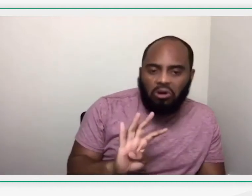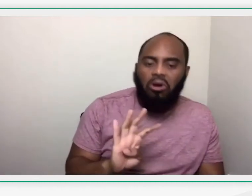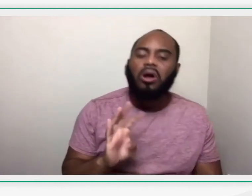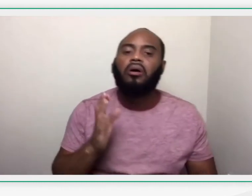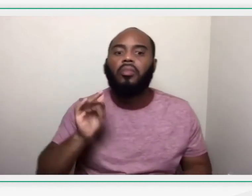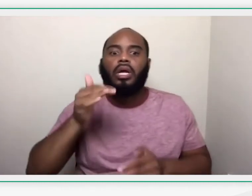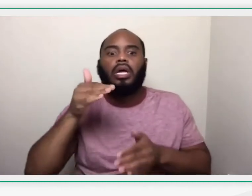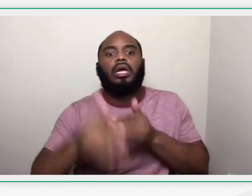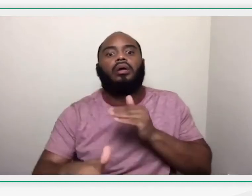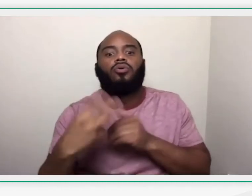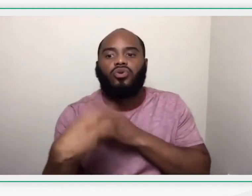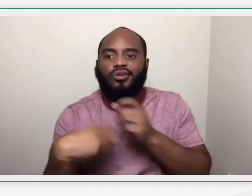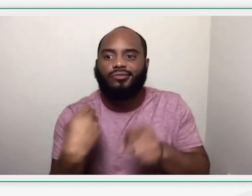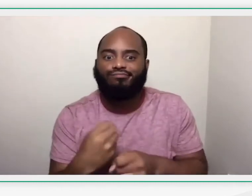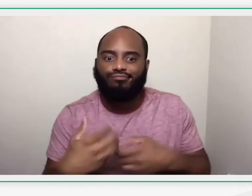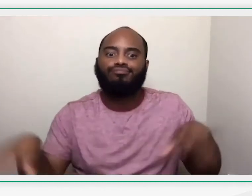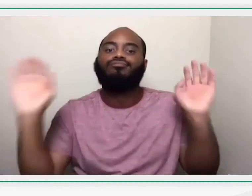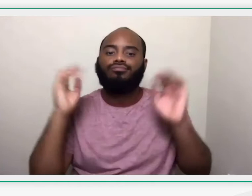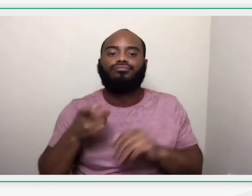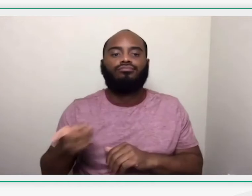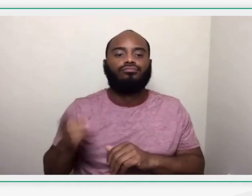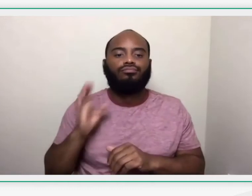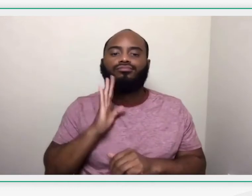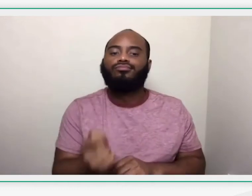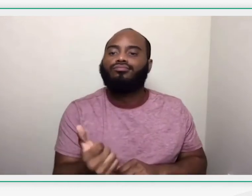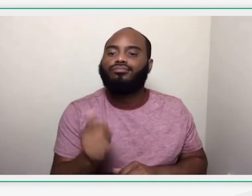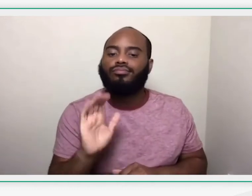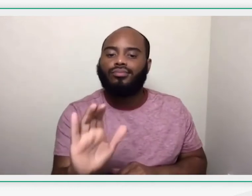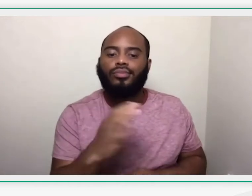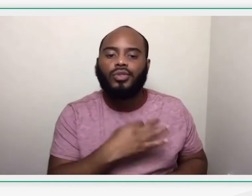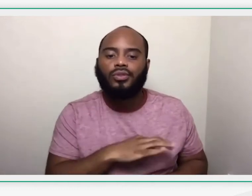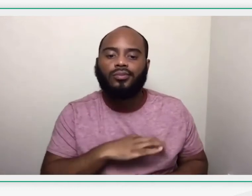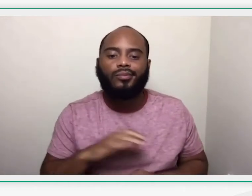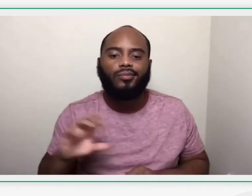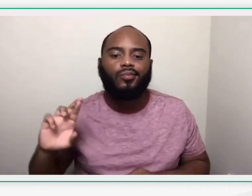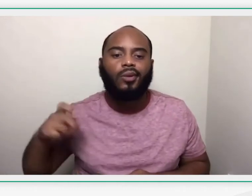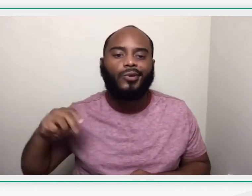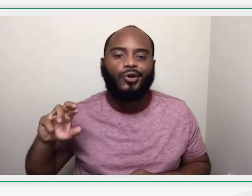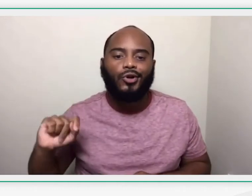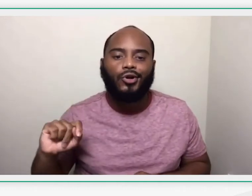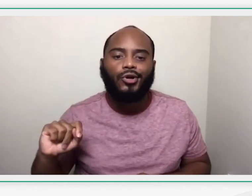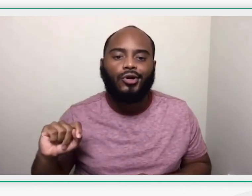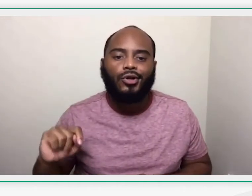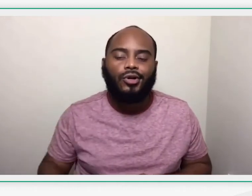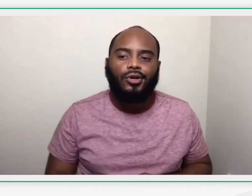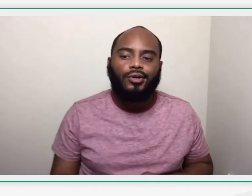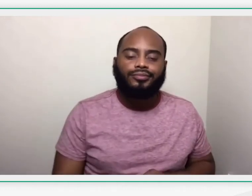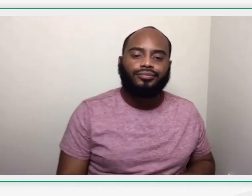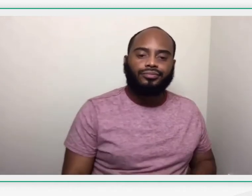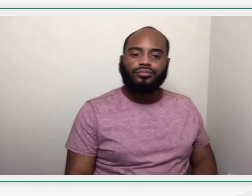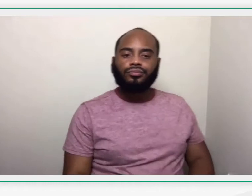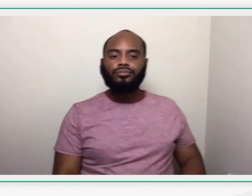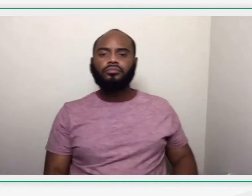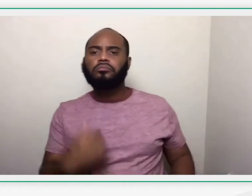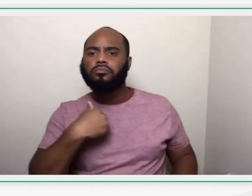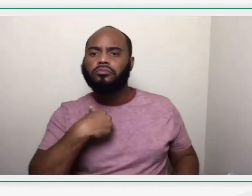So, those points will go down from 6, 5, 4, 3, 2, and then return to your original standing before it dinged your score.